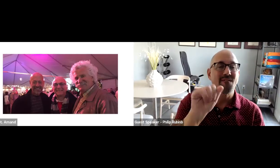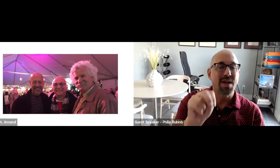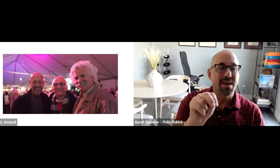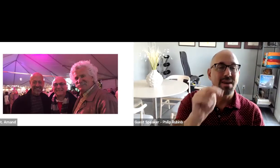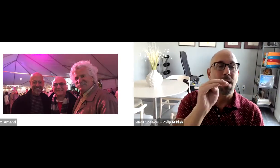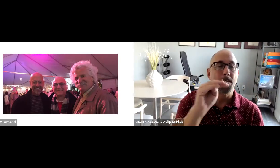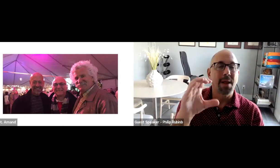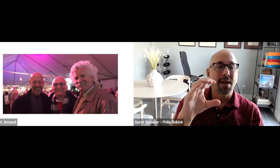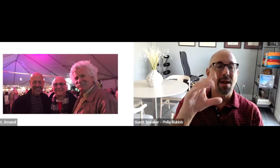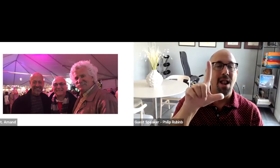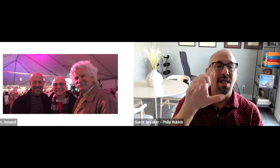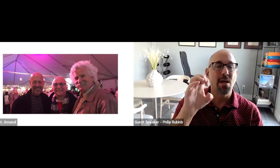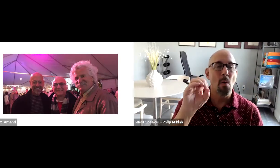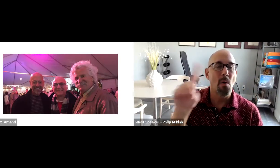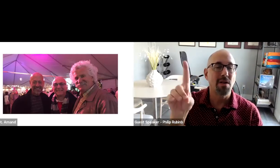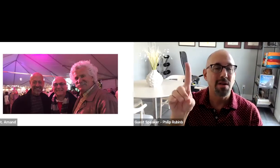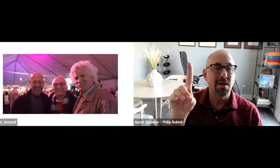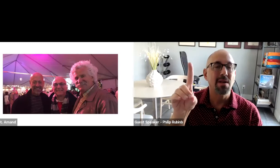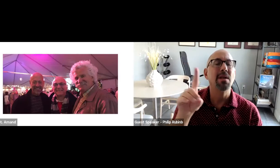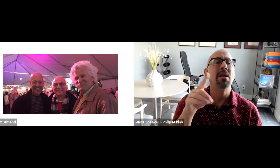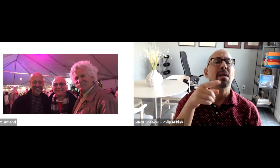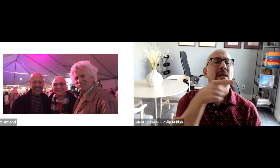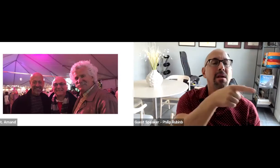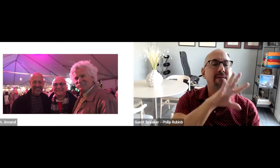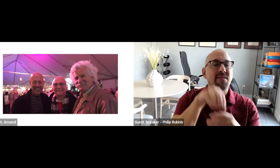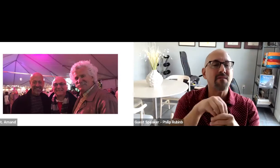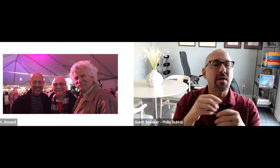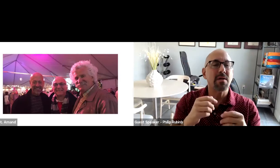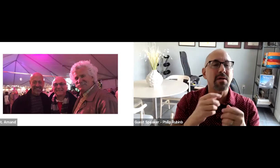He's a celebrity, Gavin MacLeod.